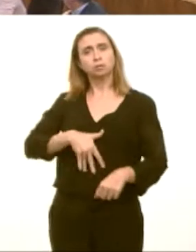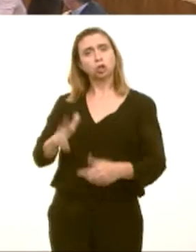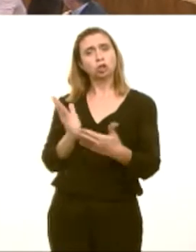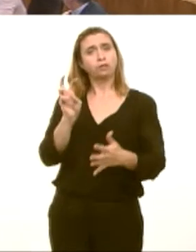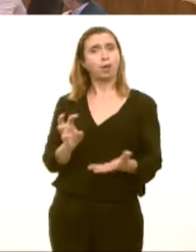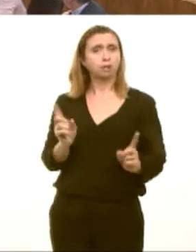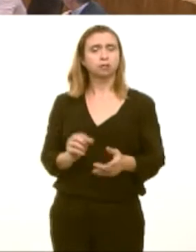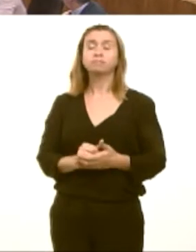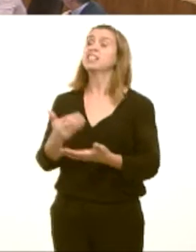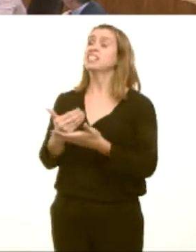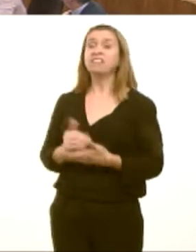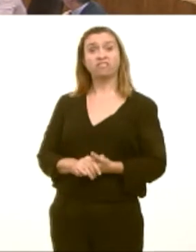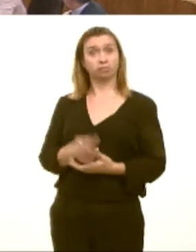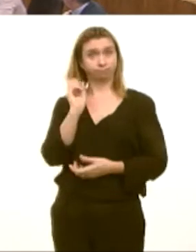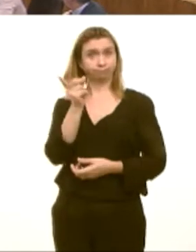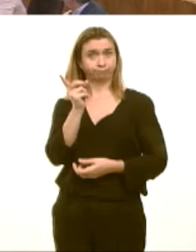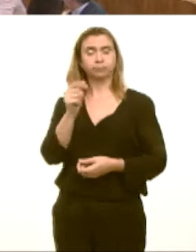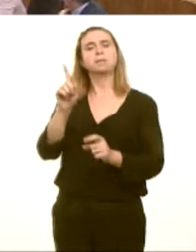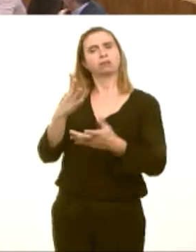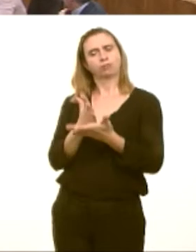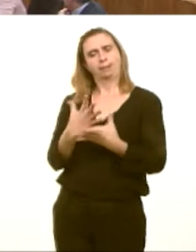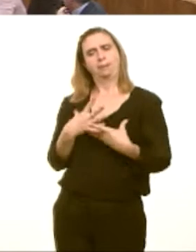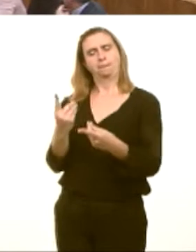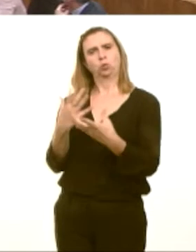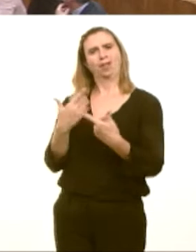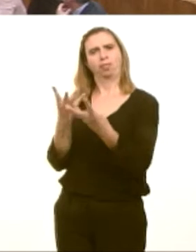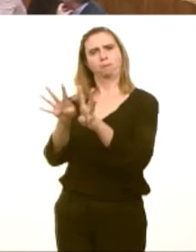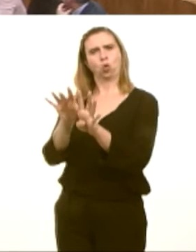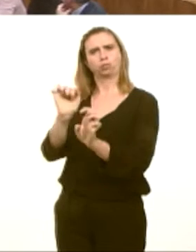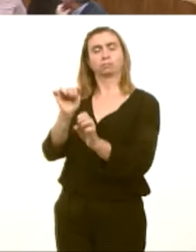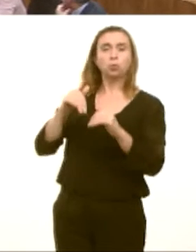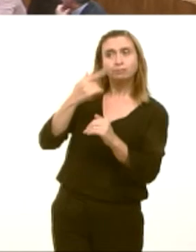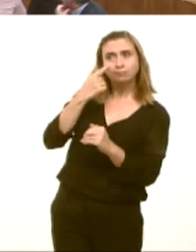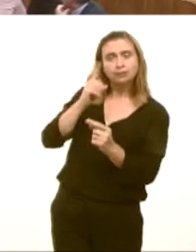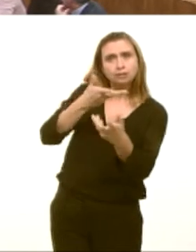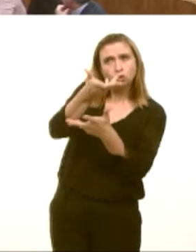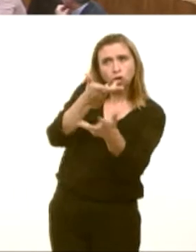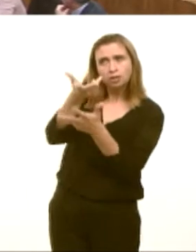Carwyn Jones: For safe services, itís a matter for the board, of course, and we wait to see what the results of the consultation are. It would be wrong to prejudge that.